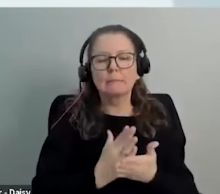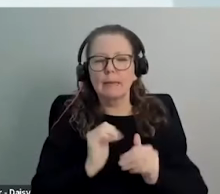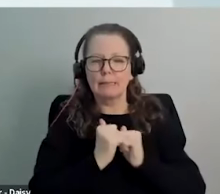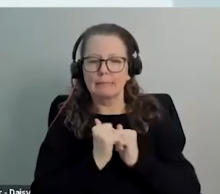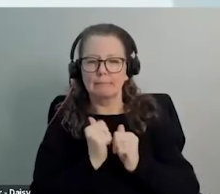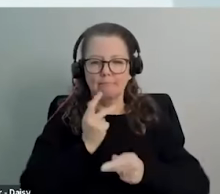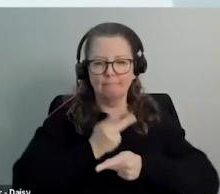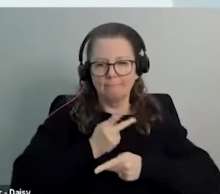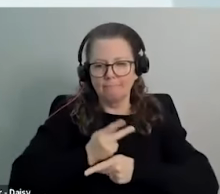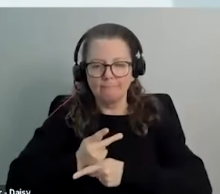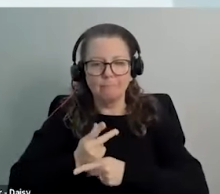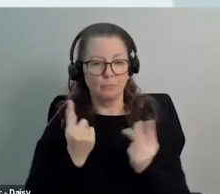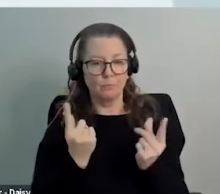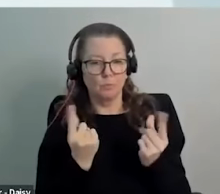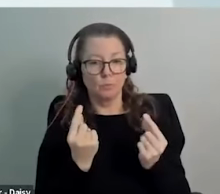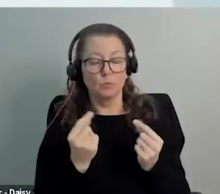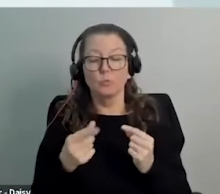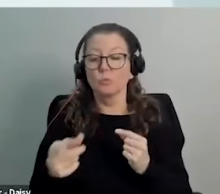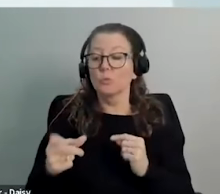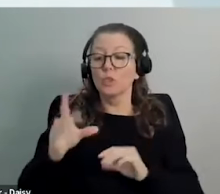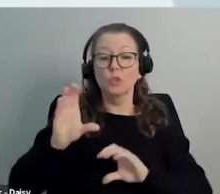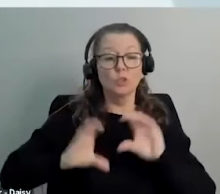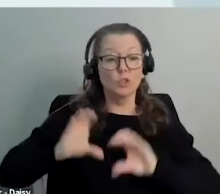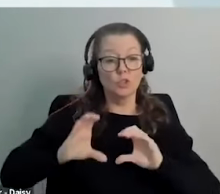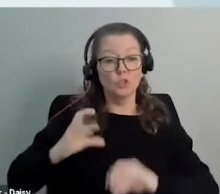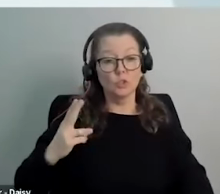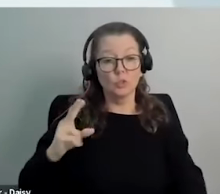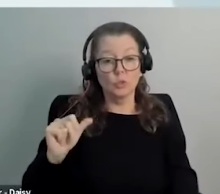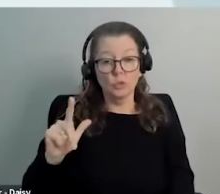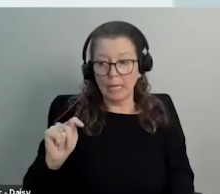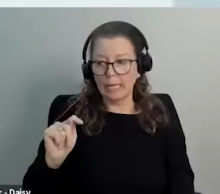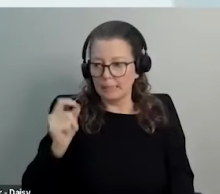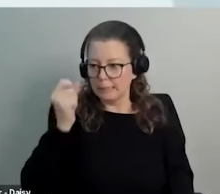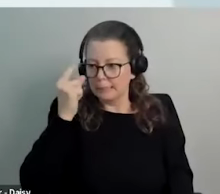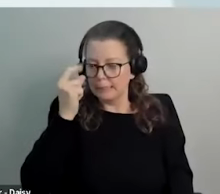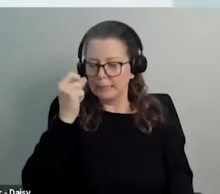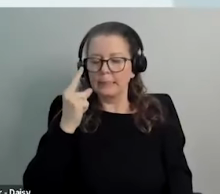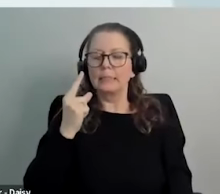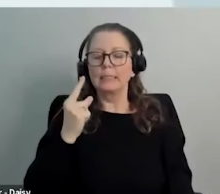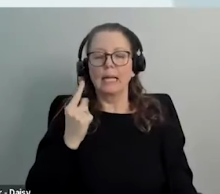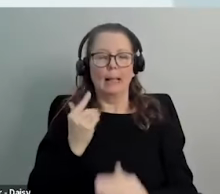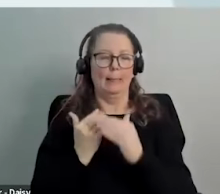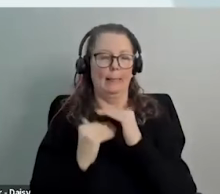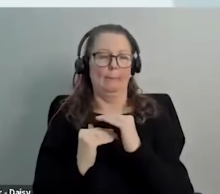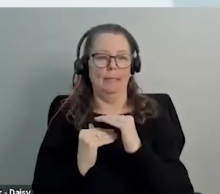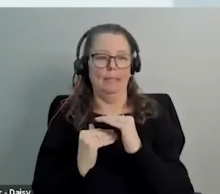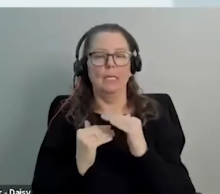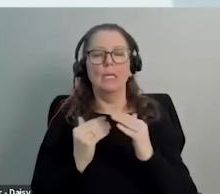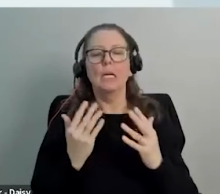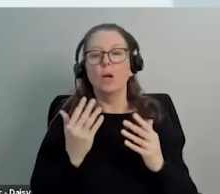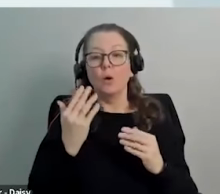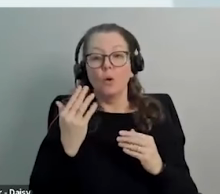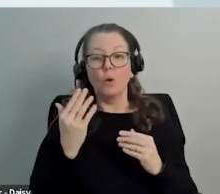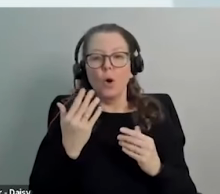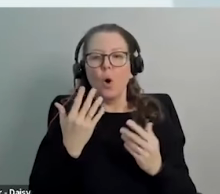We do wanna note that the chat we have right now limited so that attendees are only able to send messages